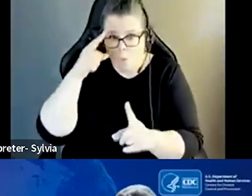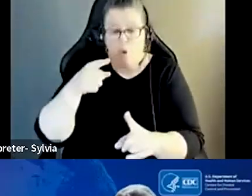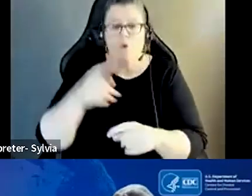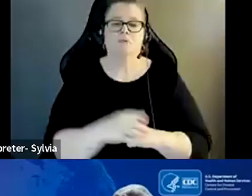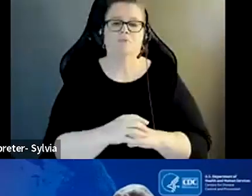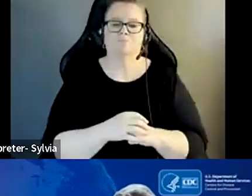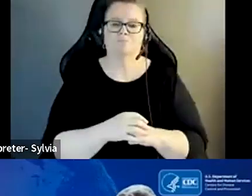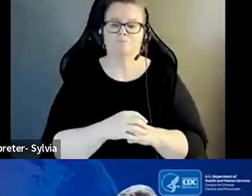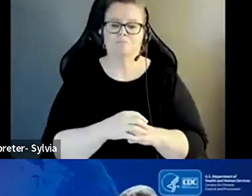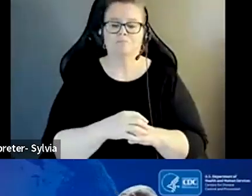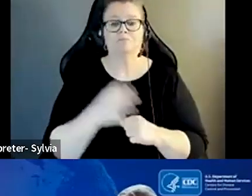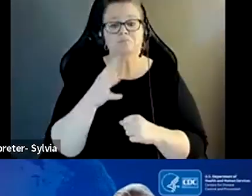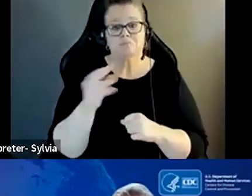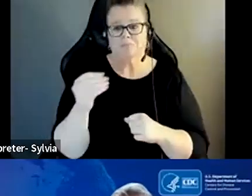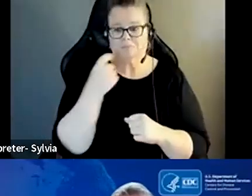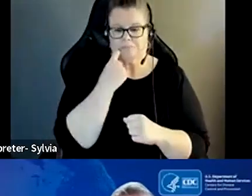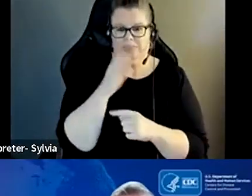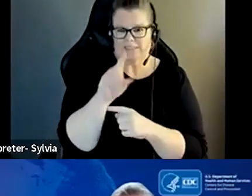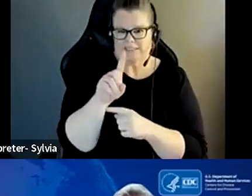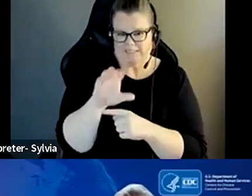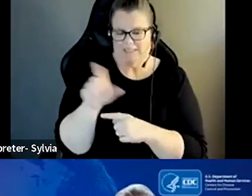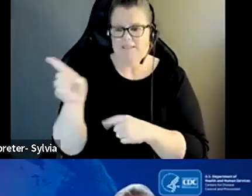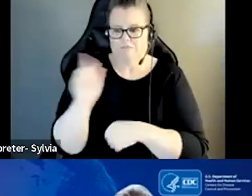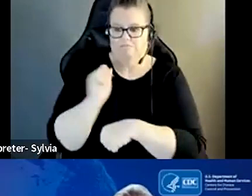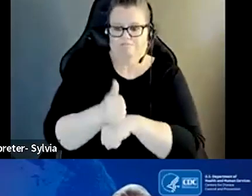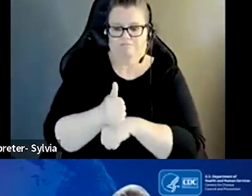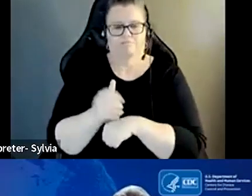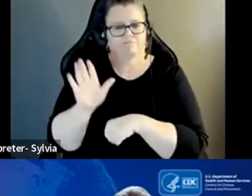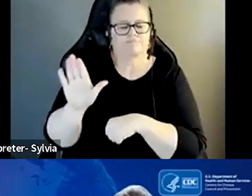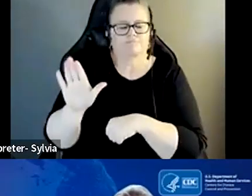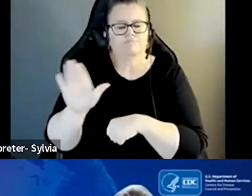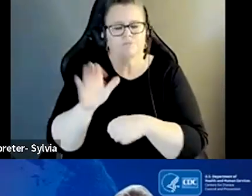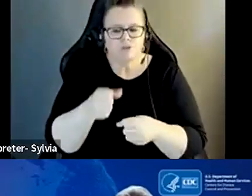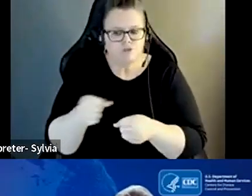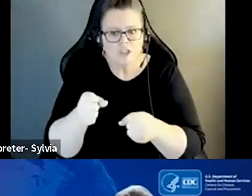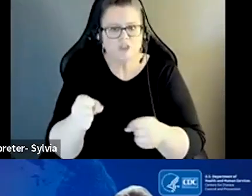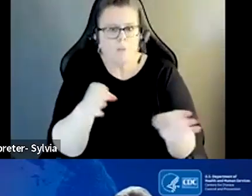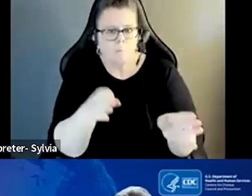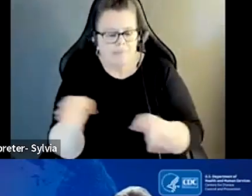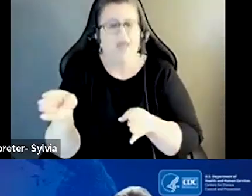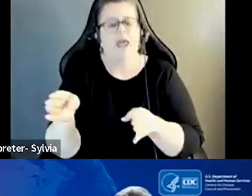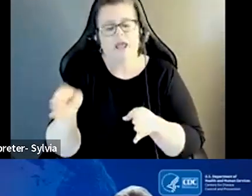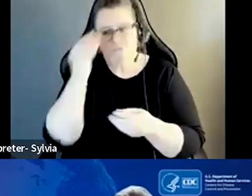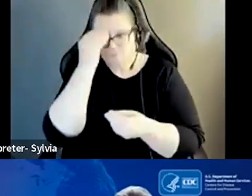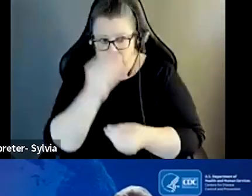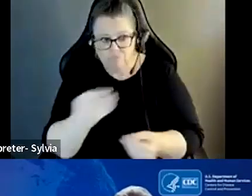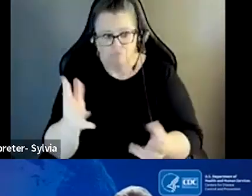recently CDC updated its strategic plan to reflect where we are in this moment of a pandemic, and public health,